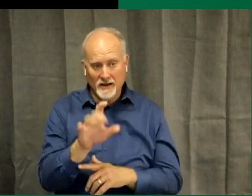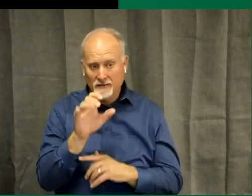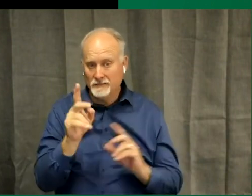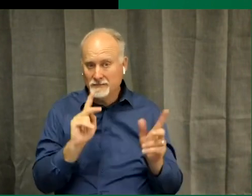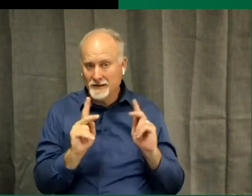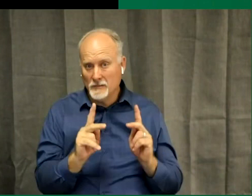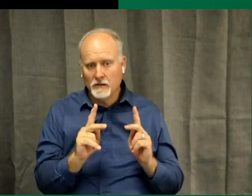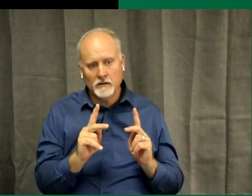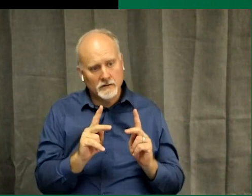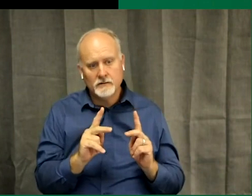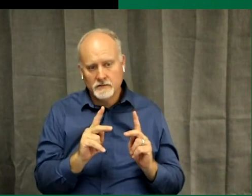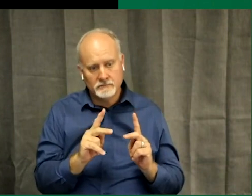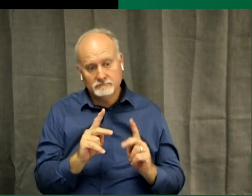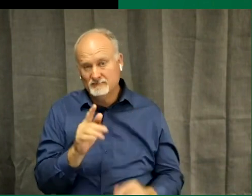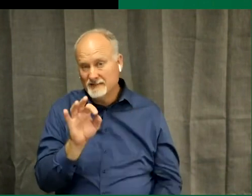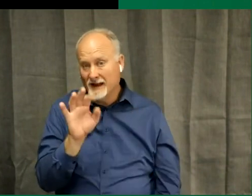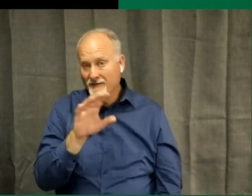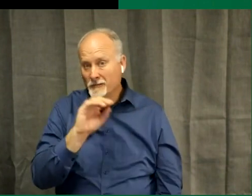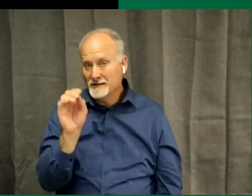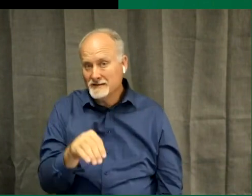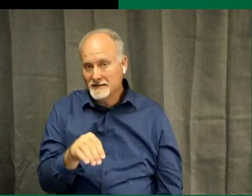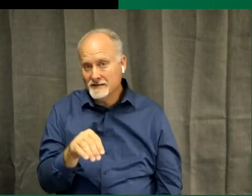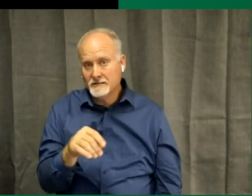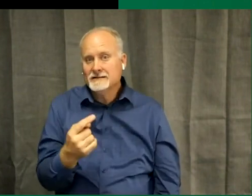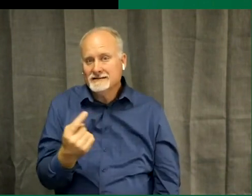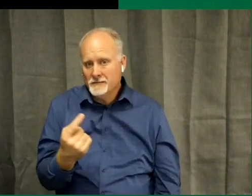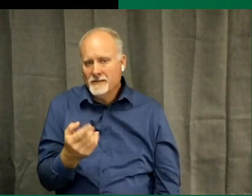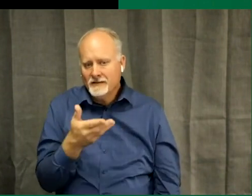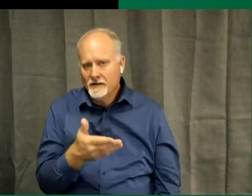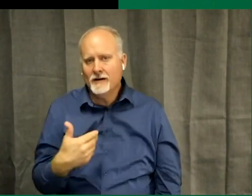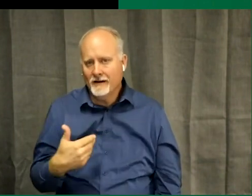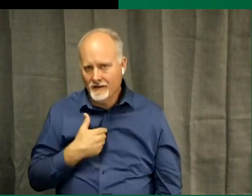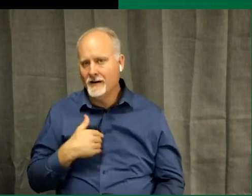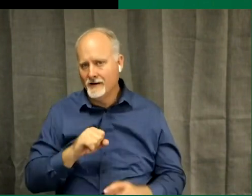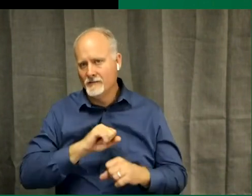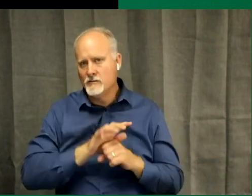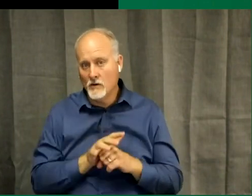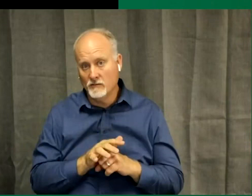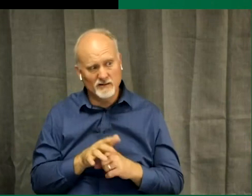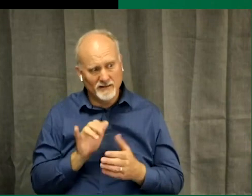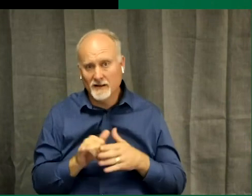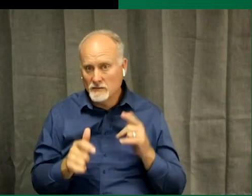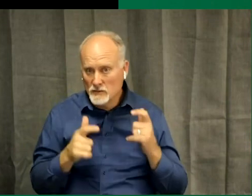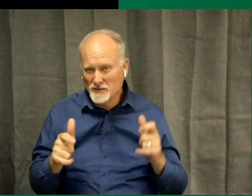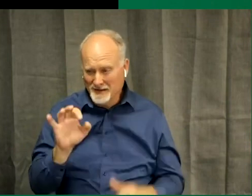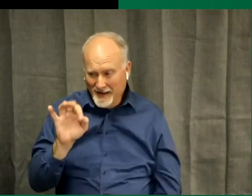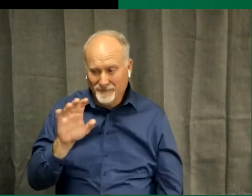there's virtually a 95 percent chance that someone there has covered that's huge 95 chance someone